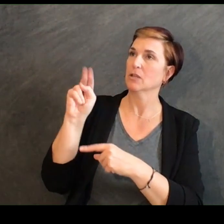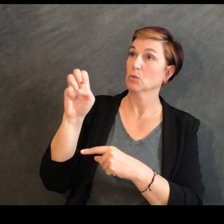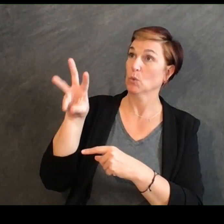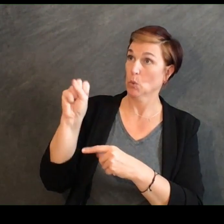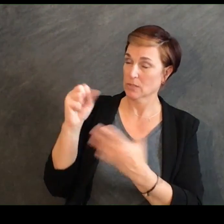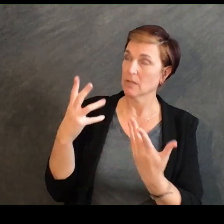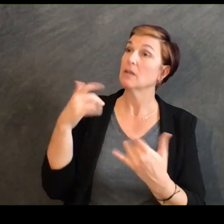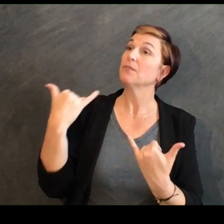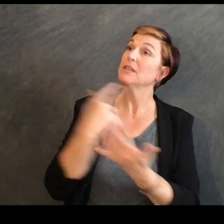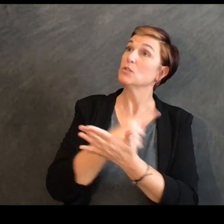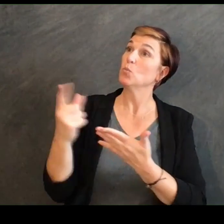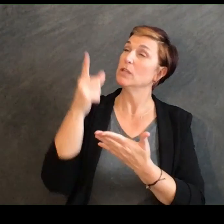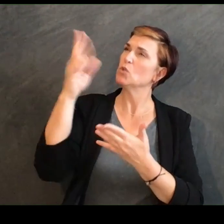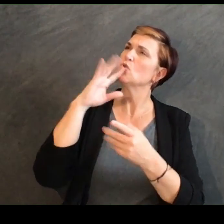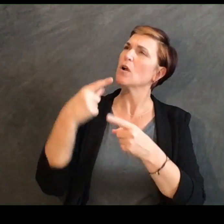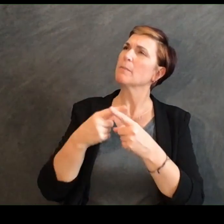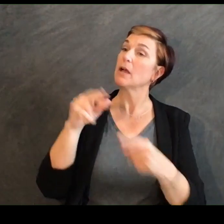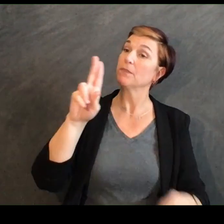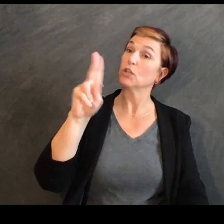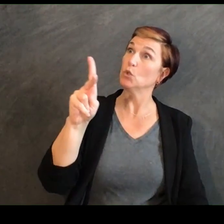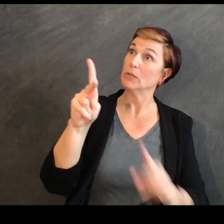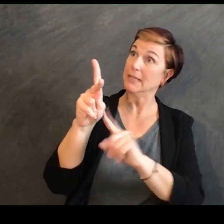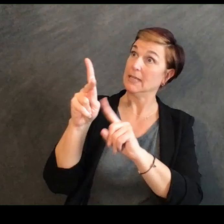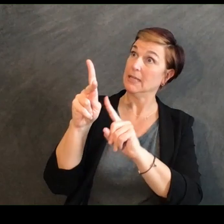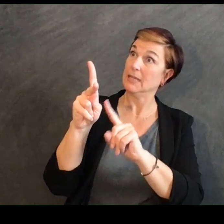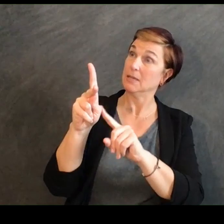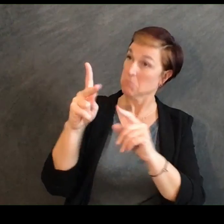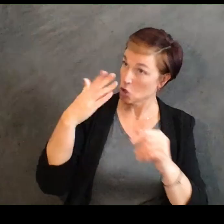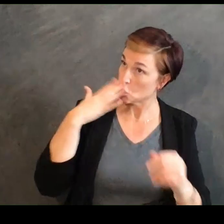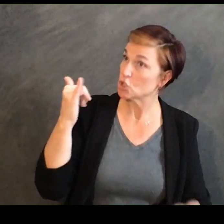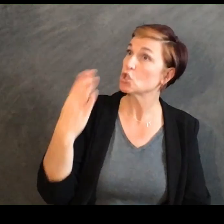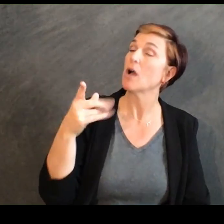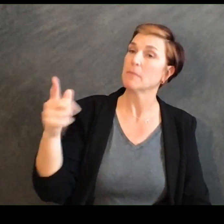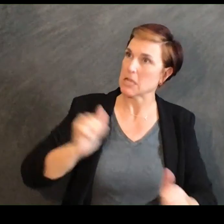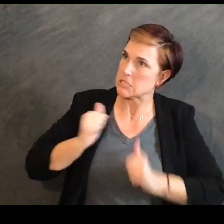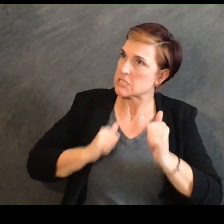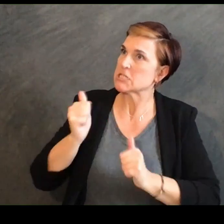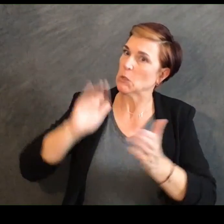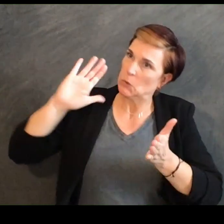UK doing a good job in tackling coronavirus in light of the rise in